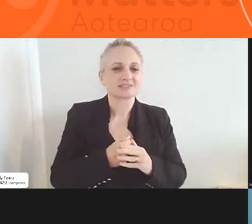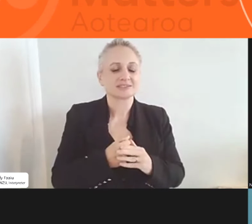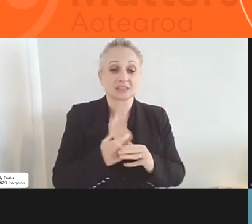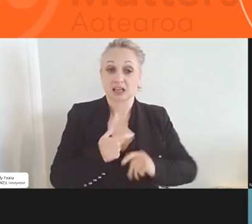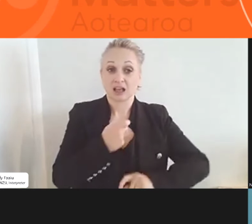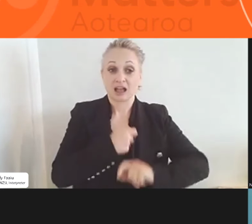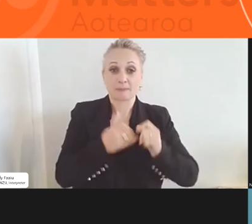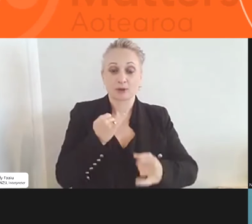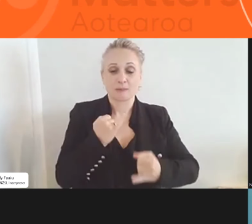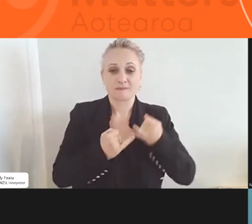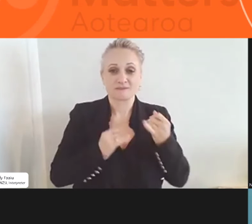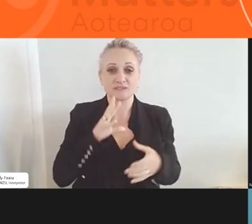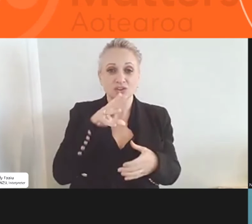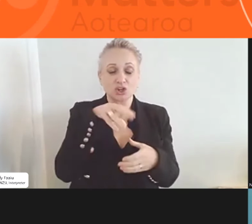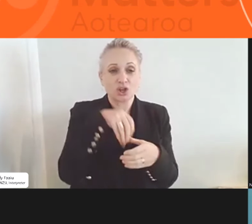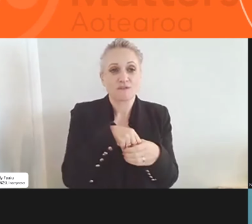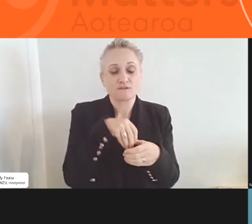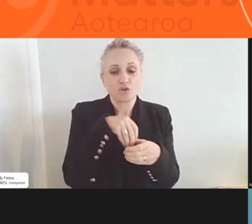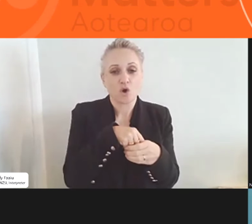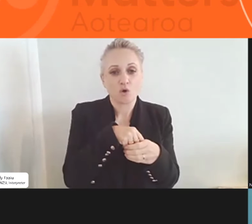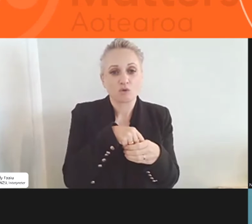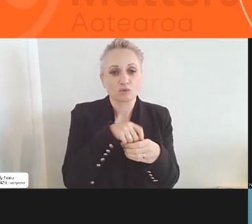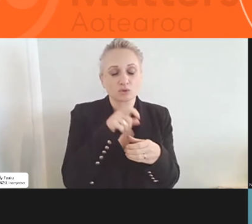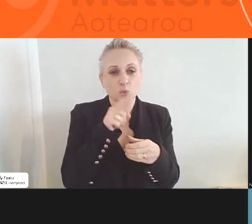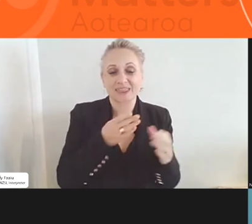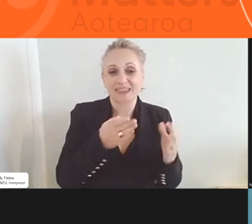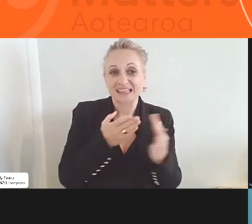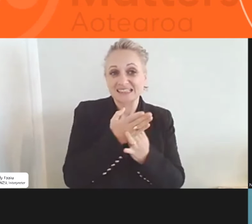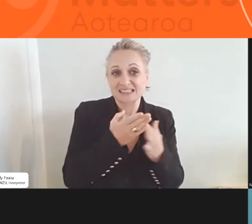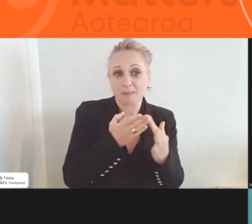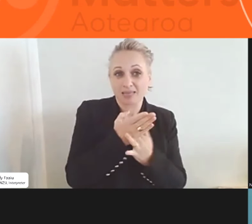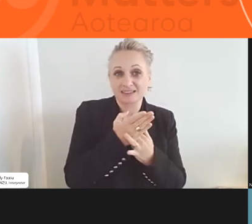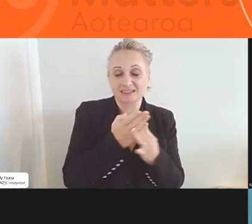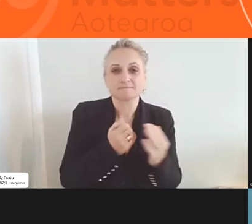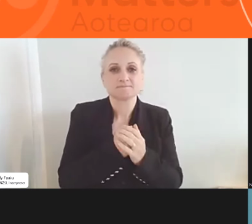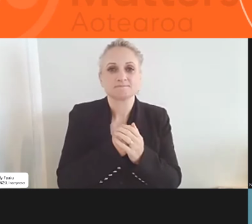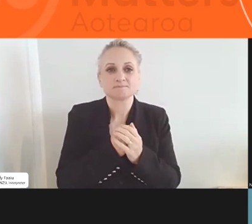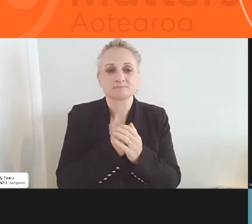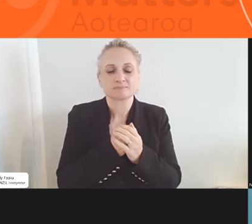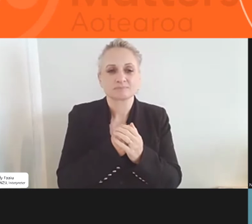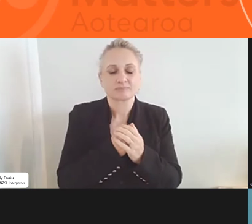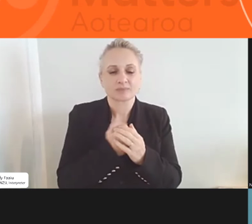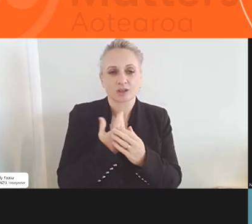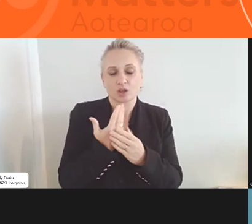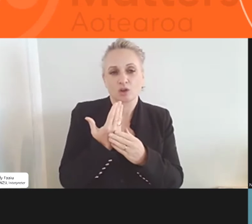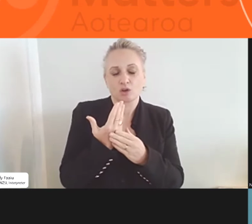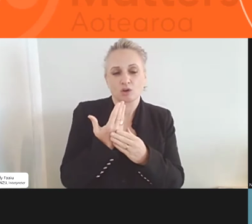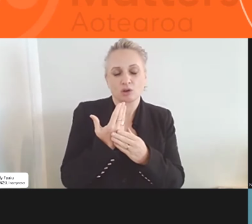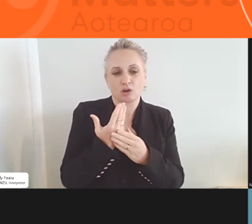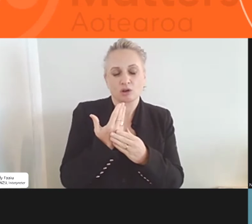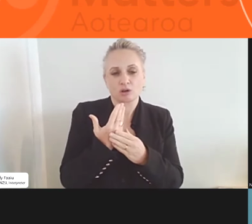with accessibility, more recently through working with the Pacific